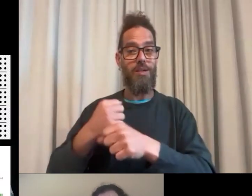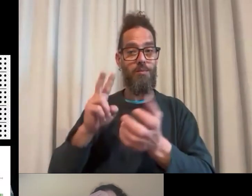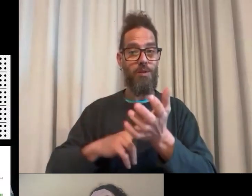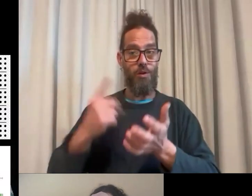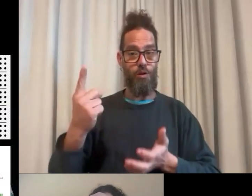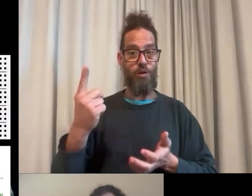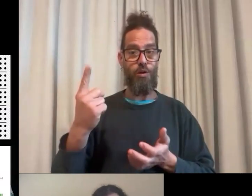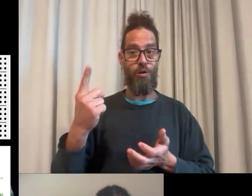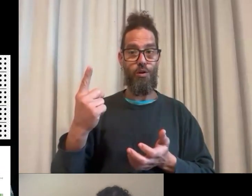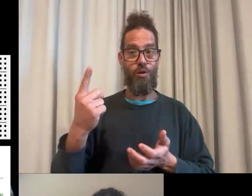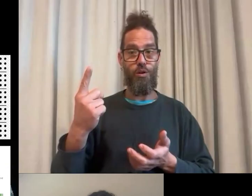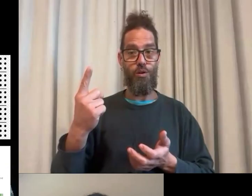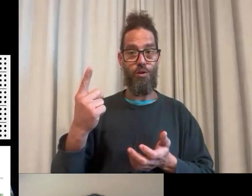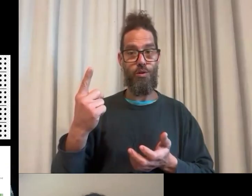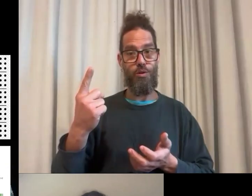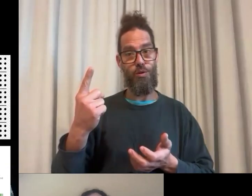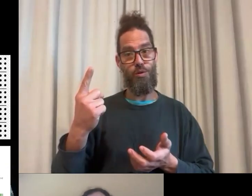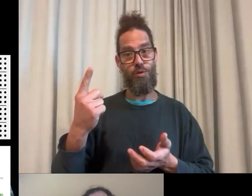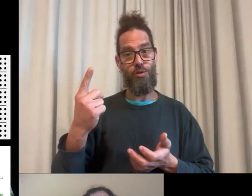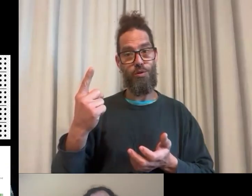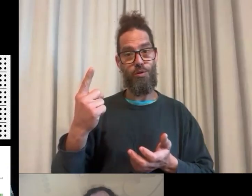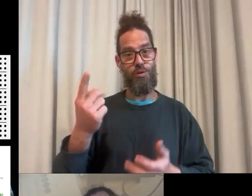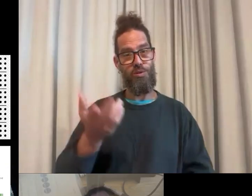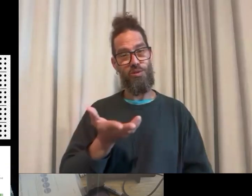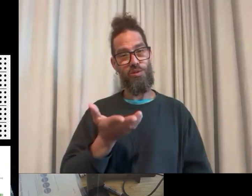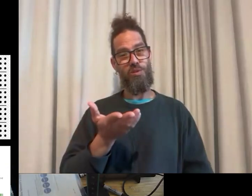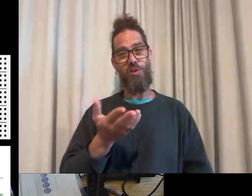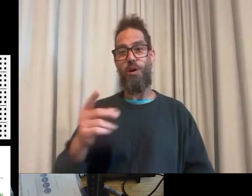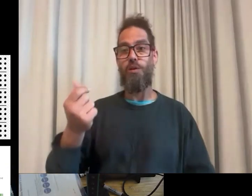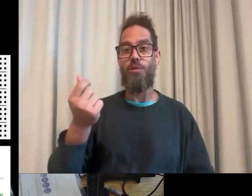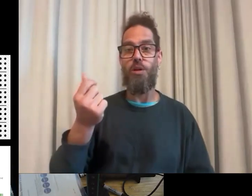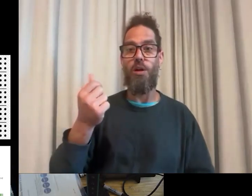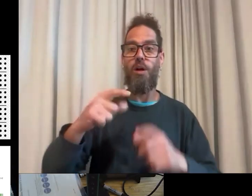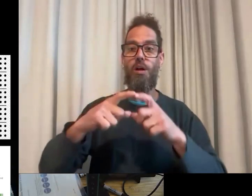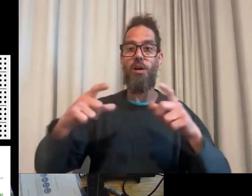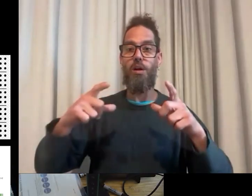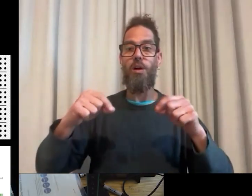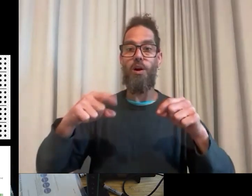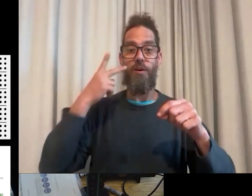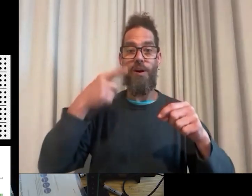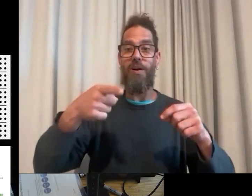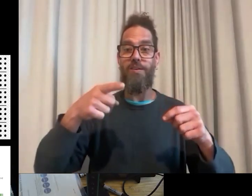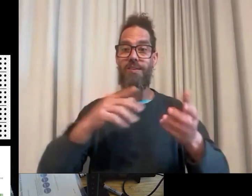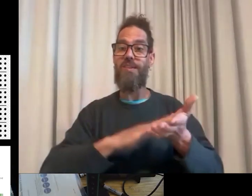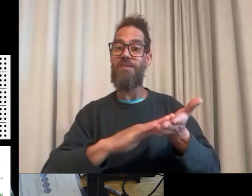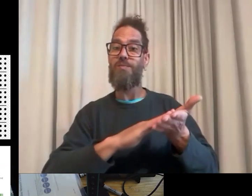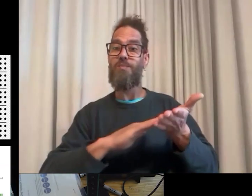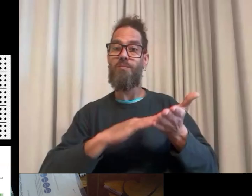Also in 2001, the release of Braille blocks on currency.